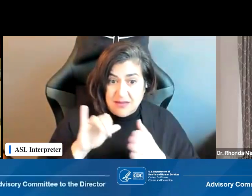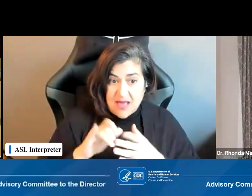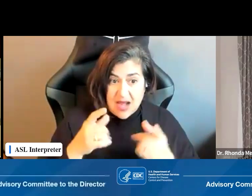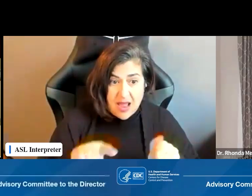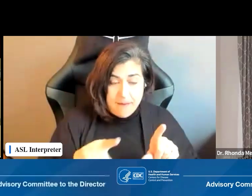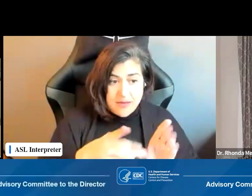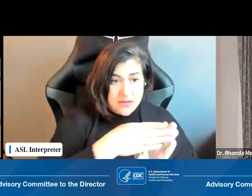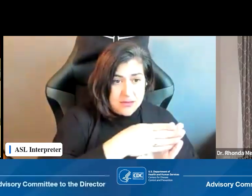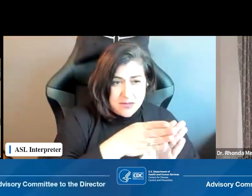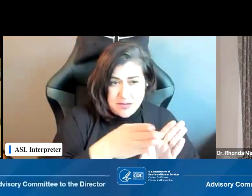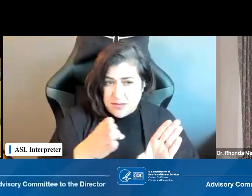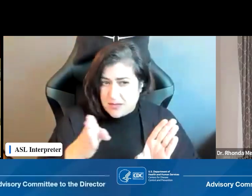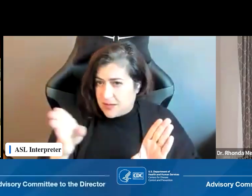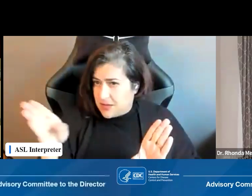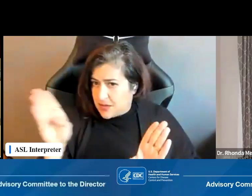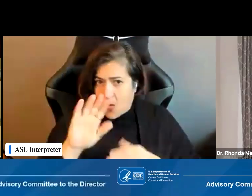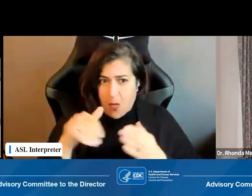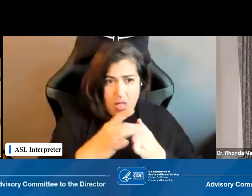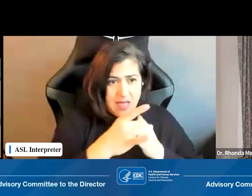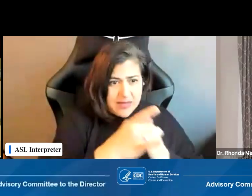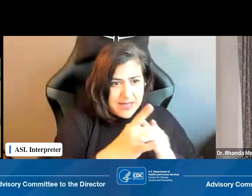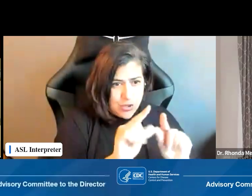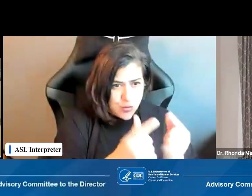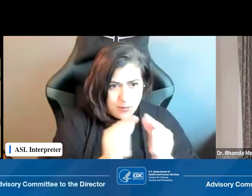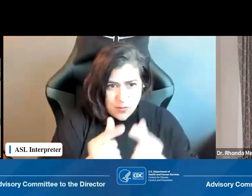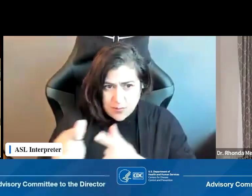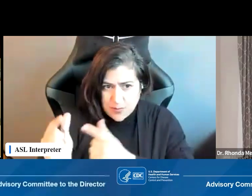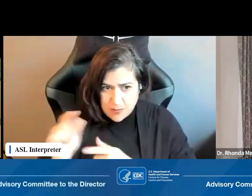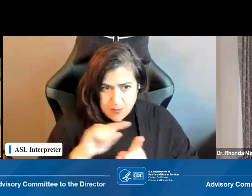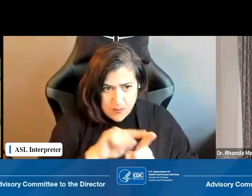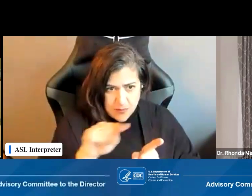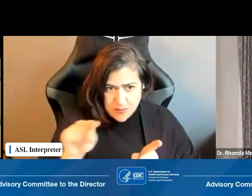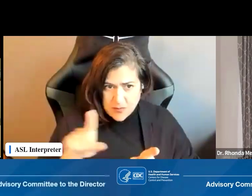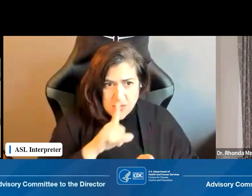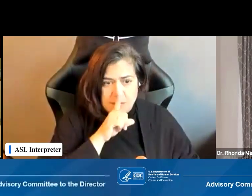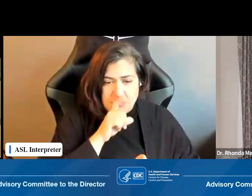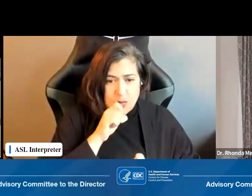of the major leadership groups within your organization and have performance measures tied